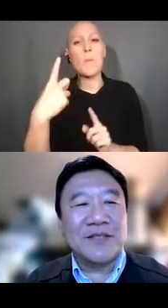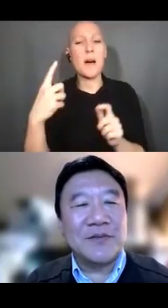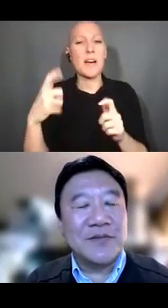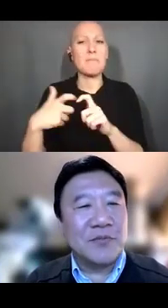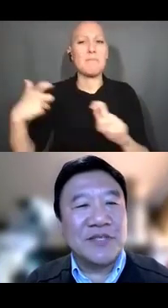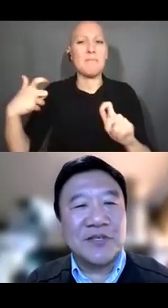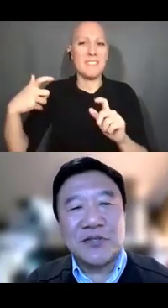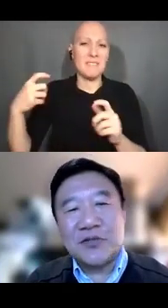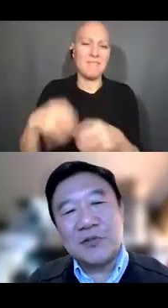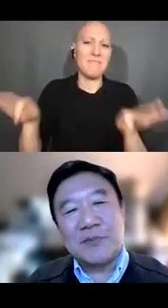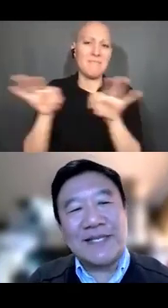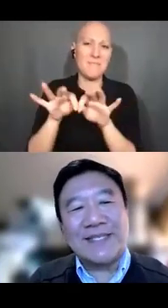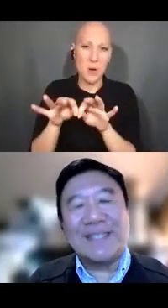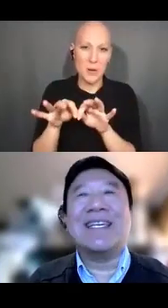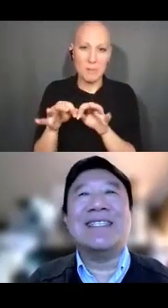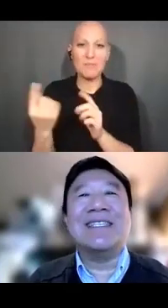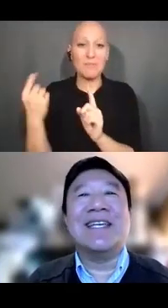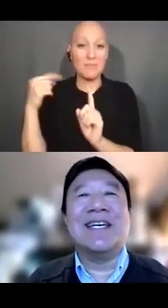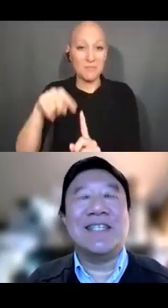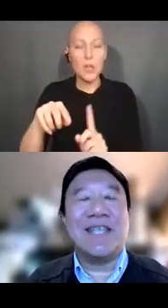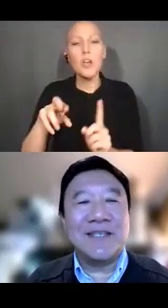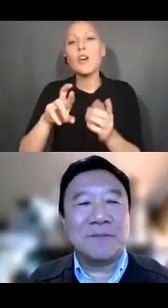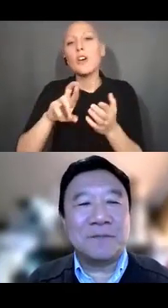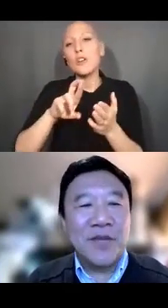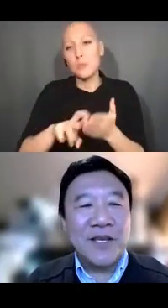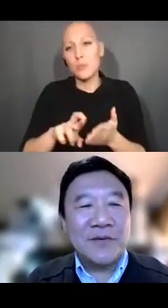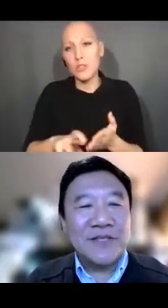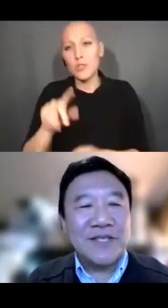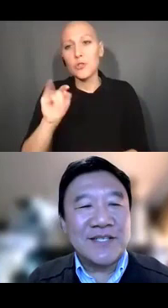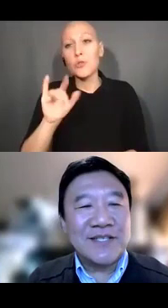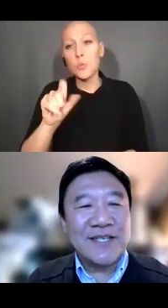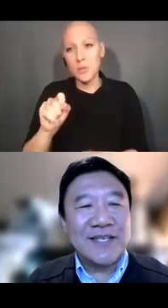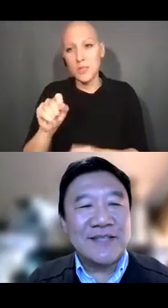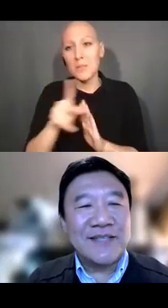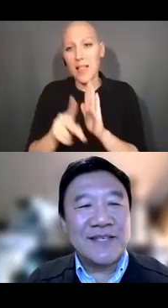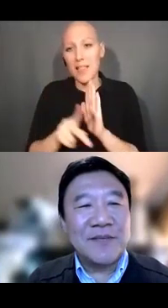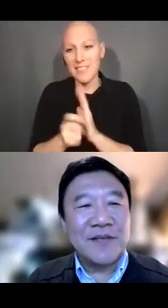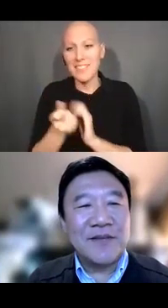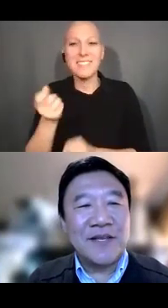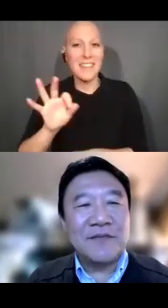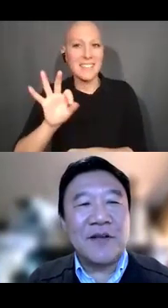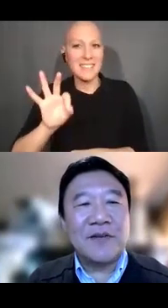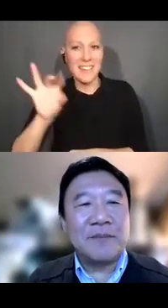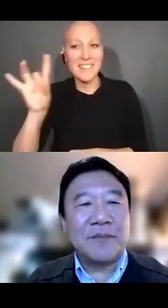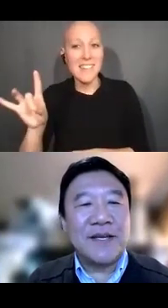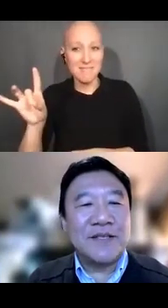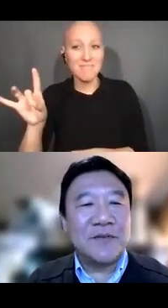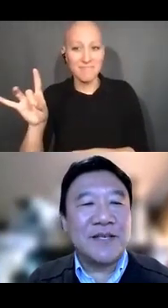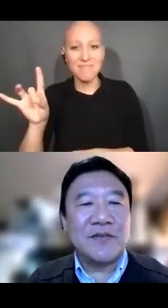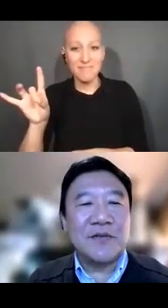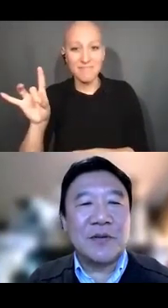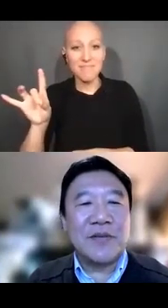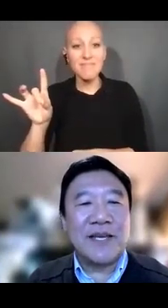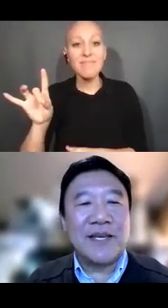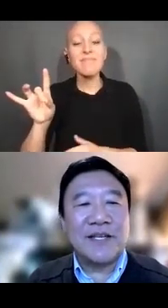to was the research tools policy in 1998, which actually is then followed up by 2003 with the NIH